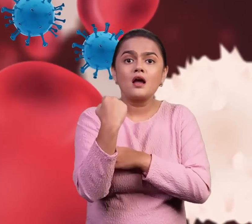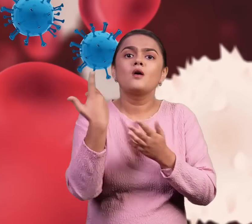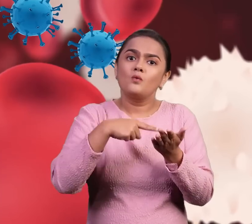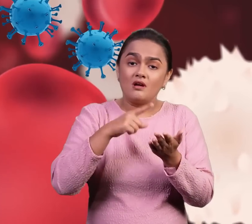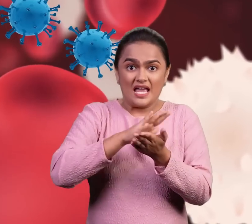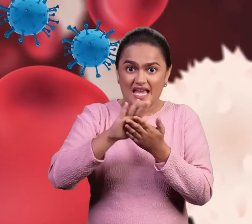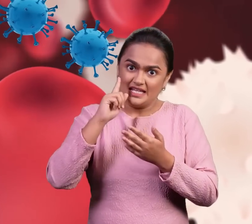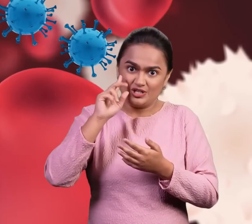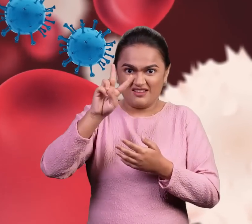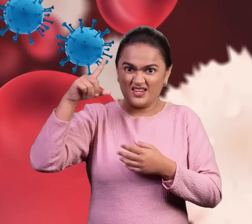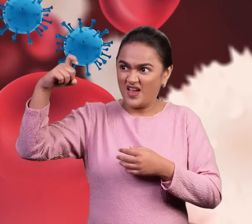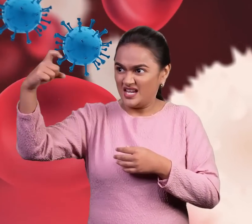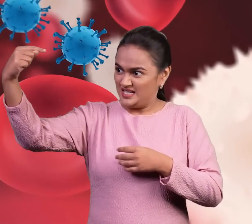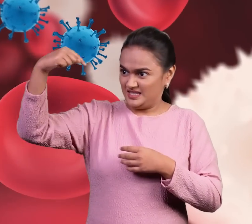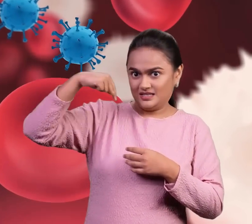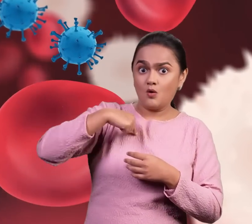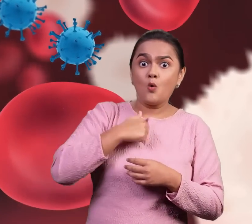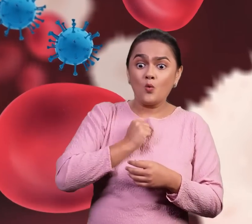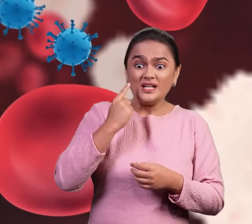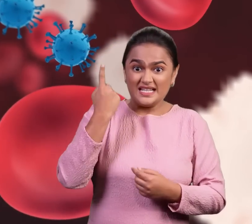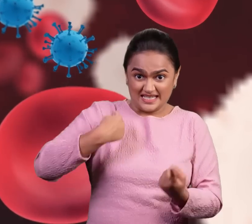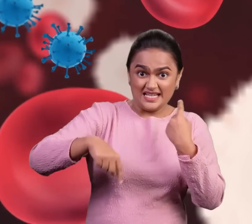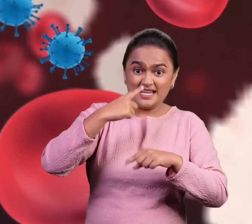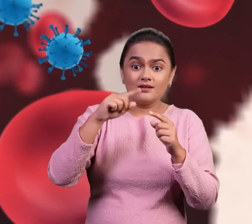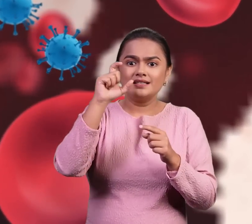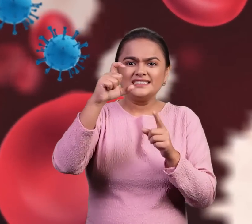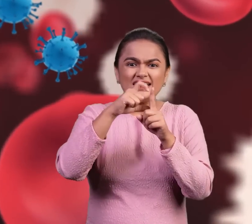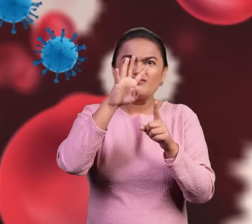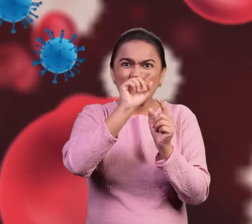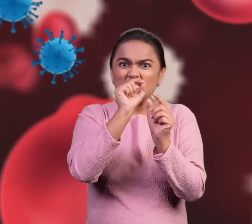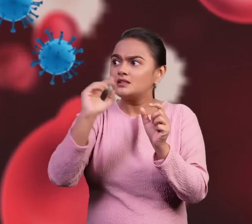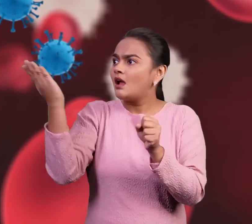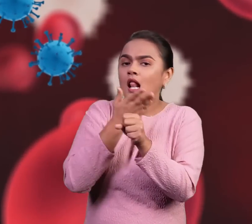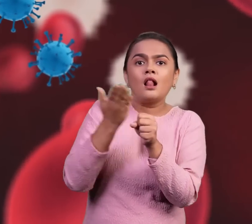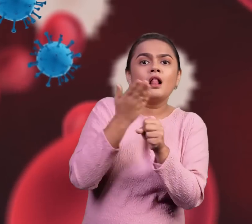HIV virus has a fascination for CD4 cells.